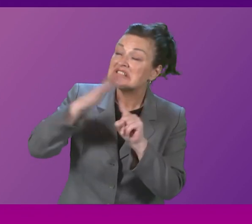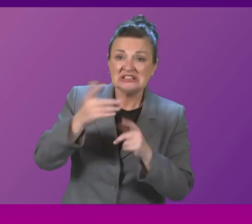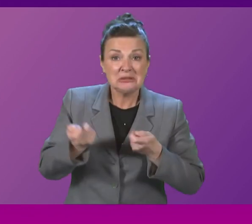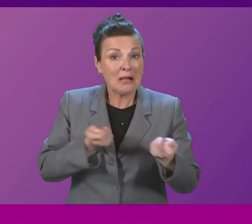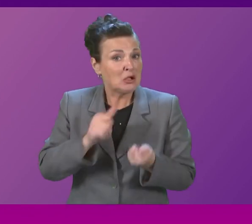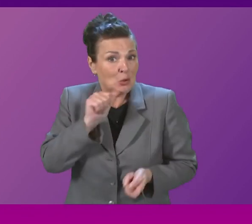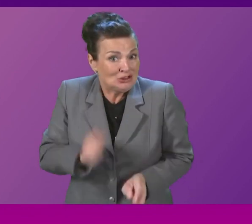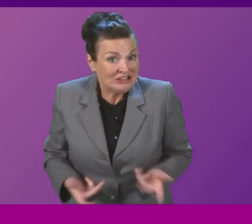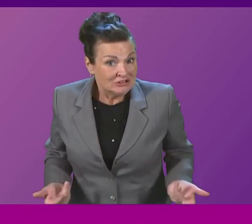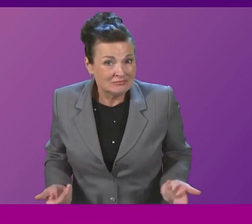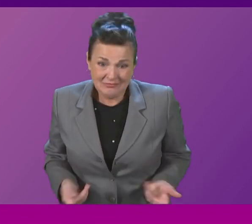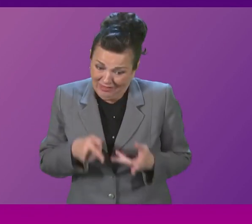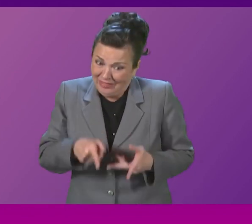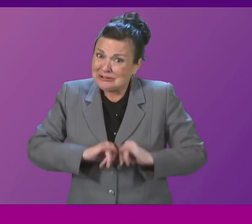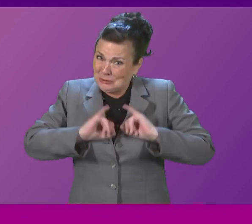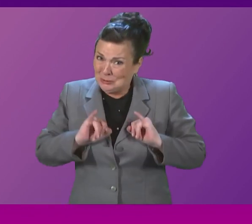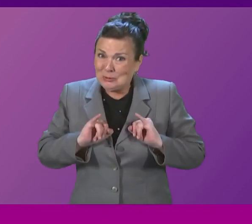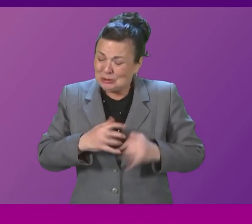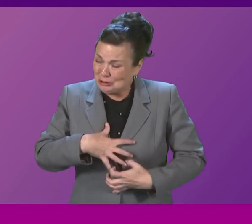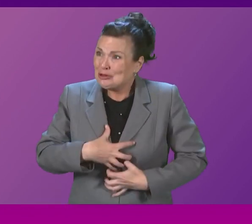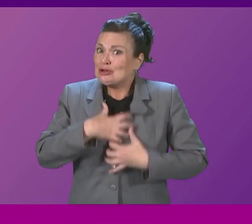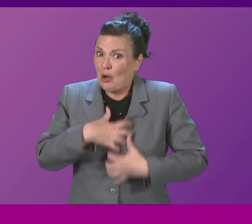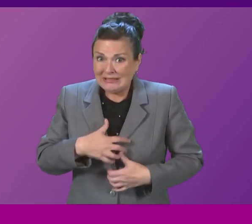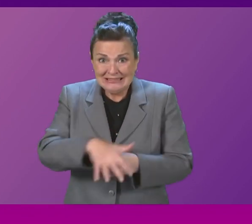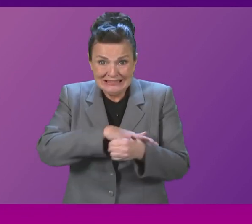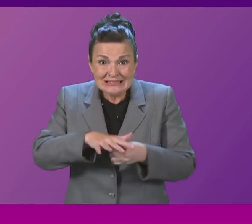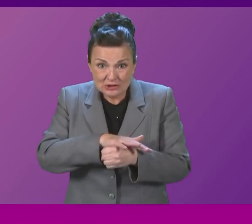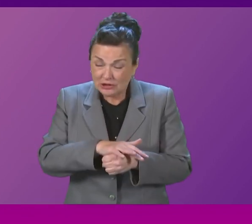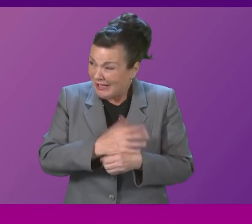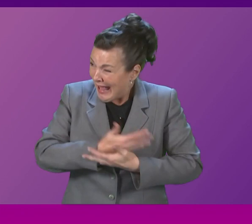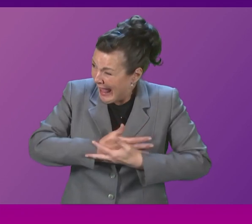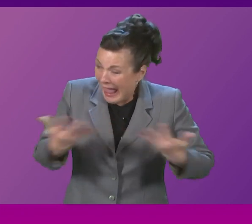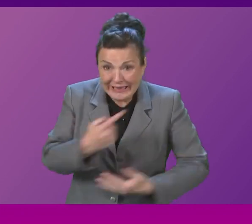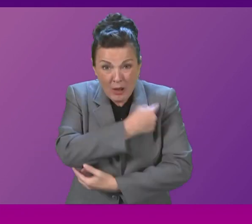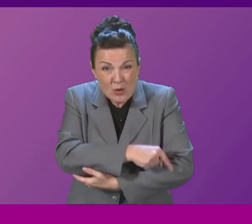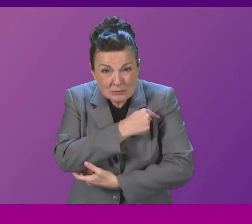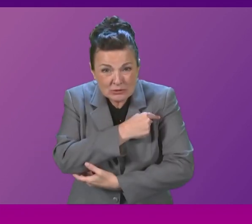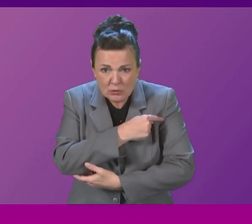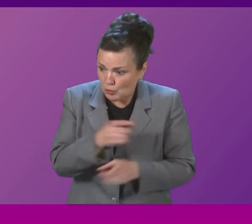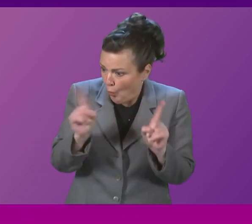That is, frankly, a shocking situation to occur in any hospital, so what action can